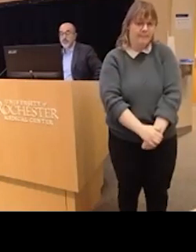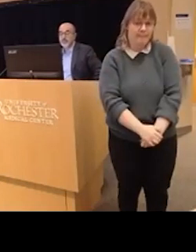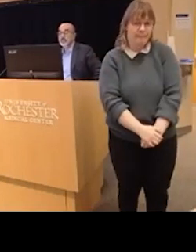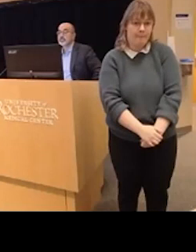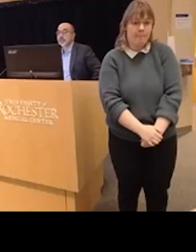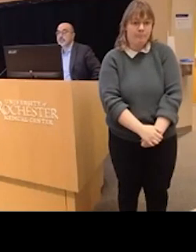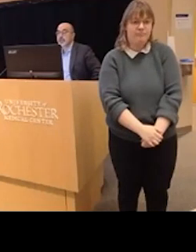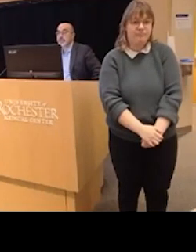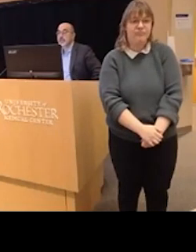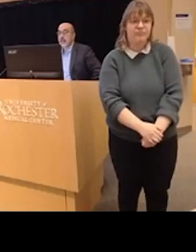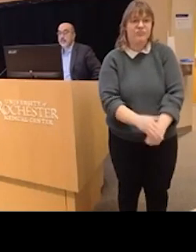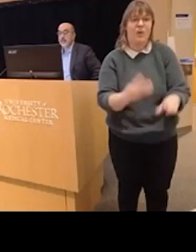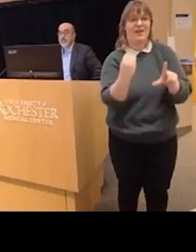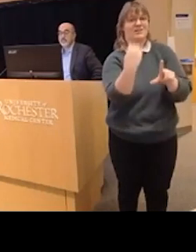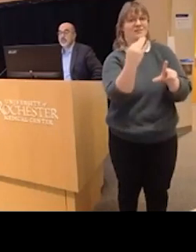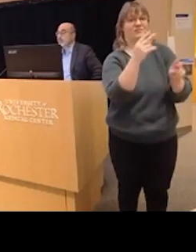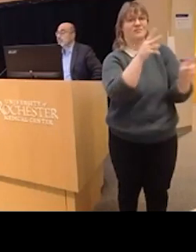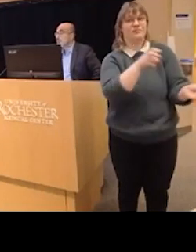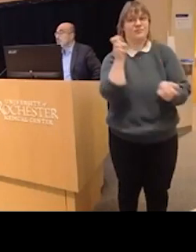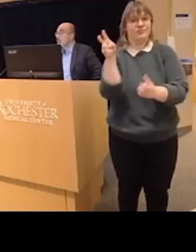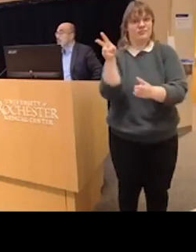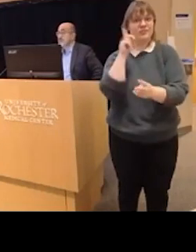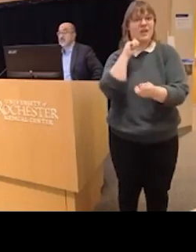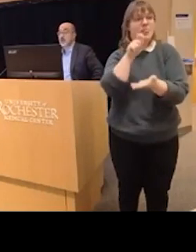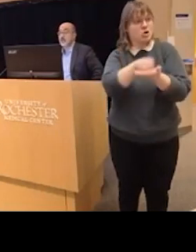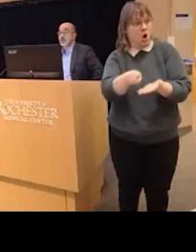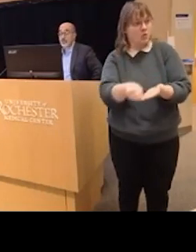it we're able to take the snapshot copy and paste and put it in the note so it's there in the note